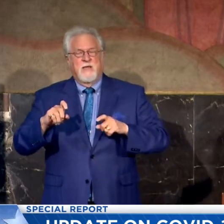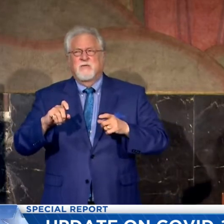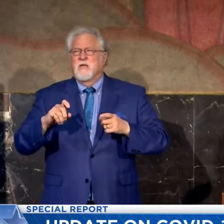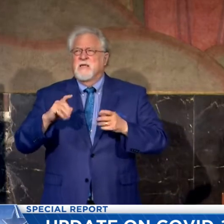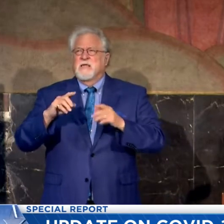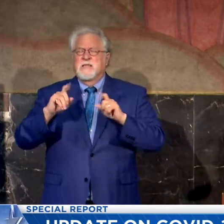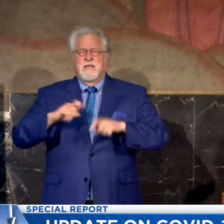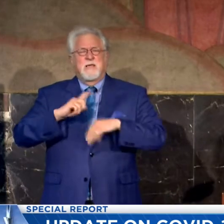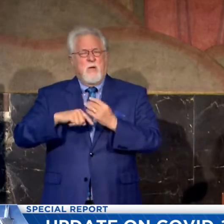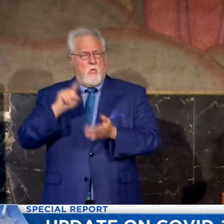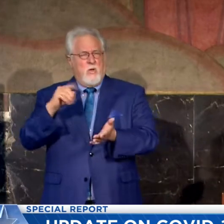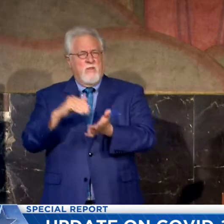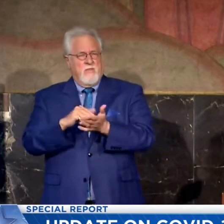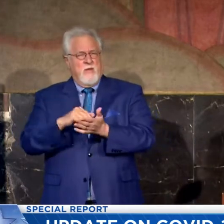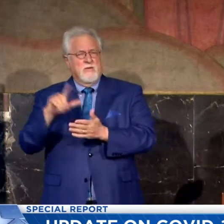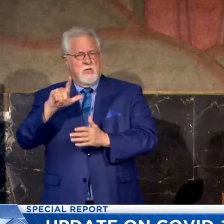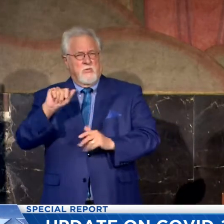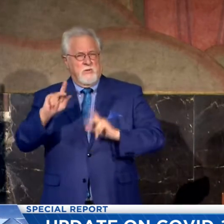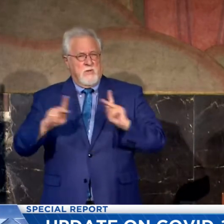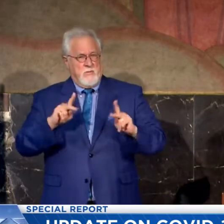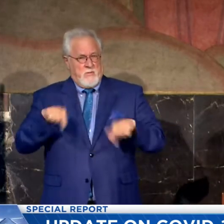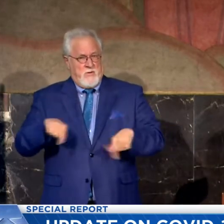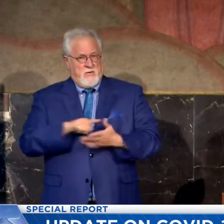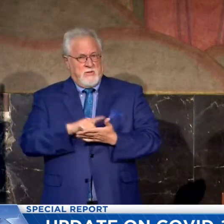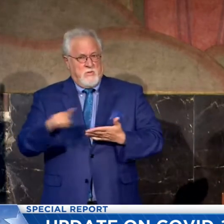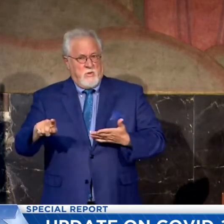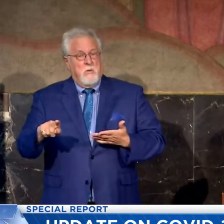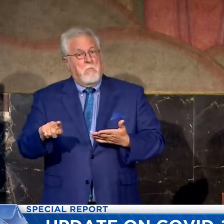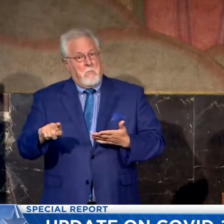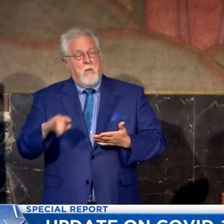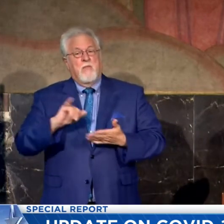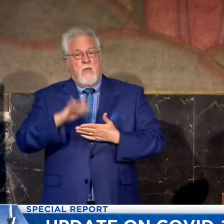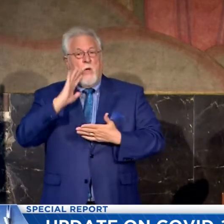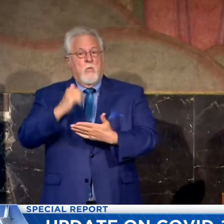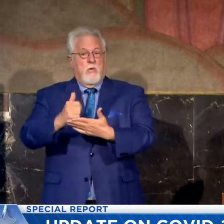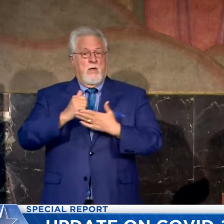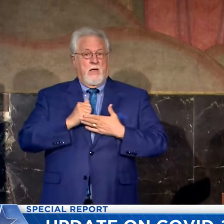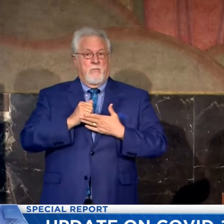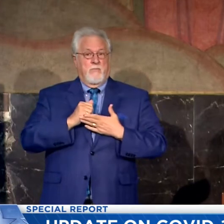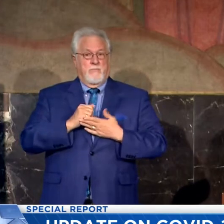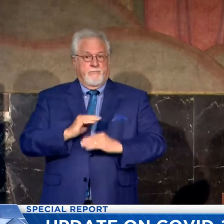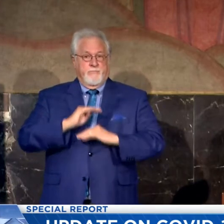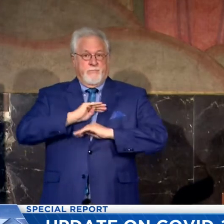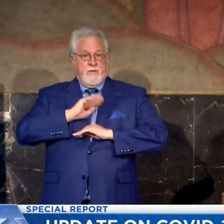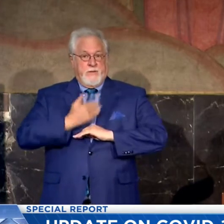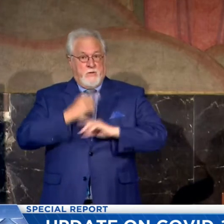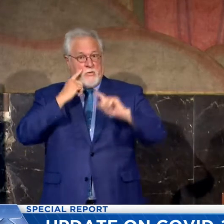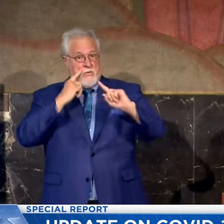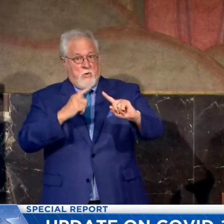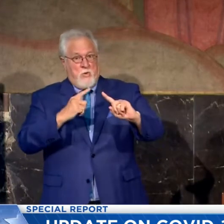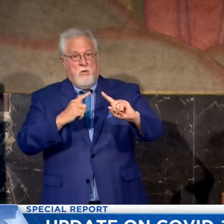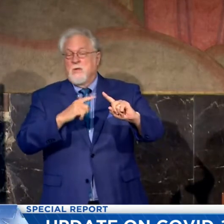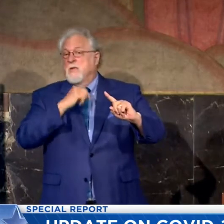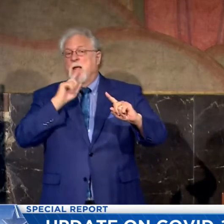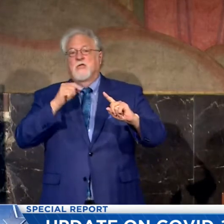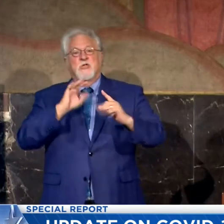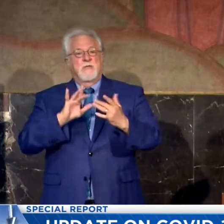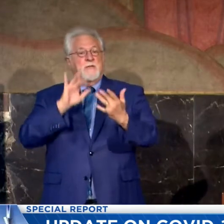THESE TESTING SITES THAT ARE MOBILE TESTING SITES TEST ABOUT A THOUSAND LOUISIANA AND THIS WEEK.